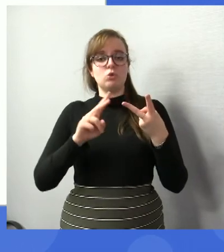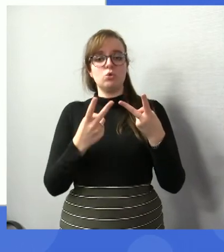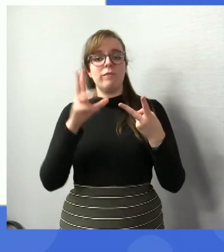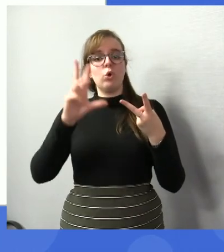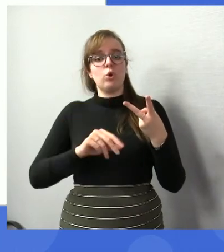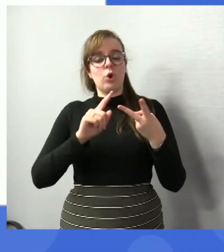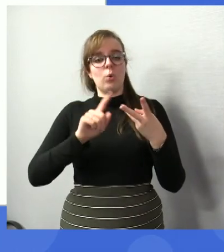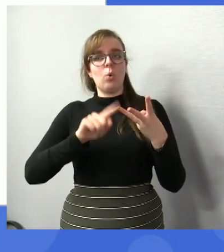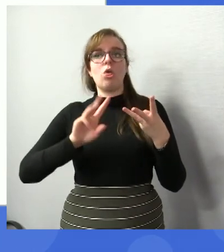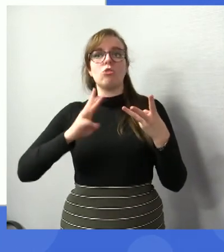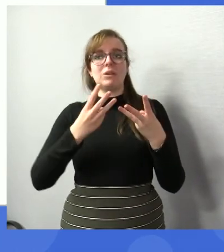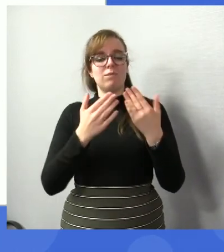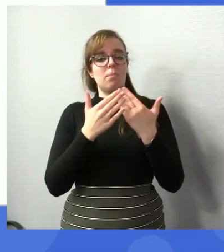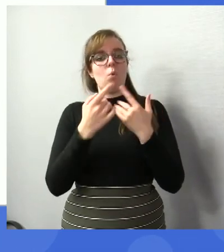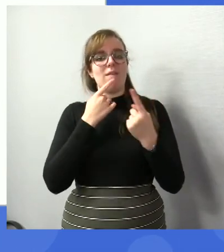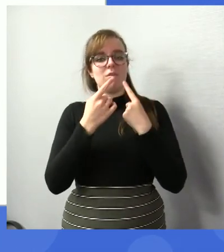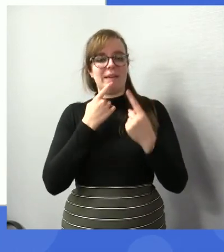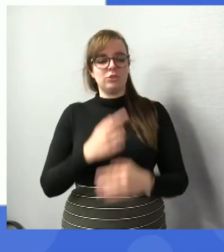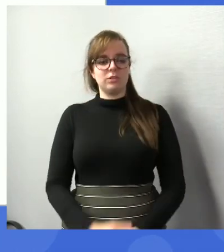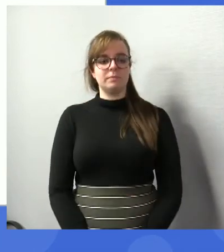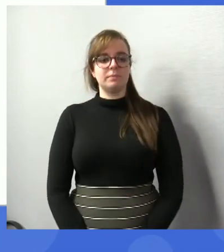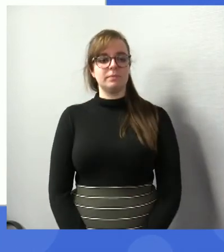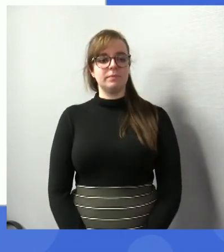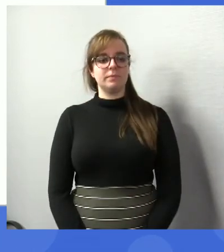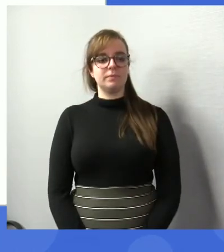for more information thank you